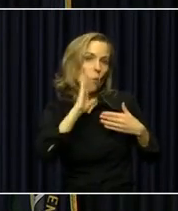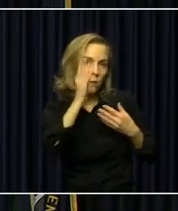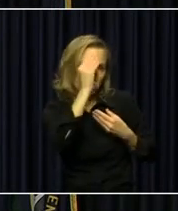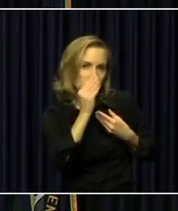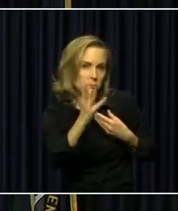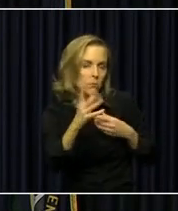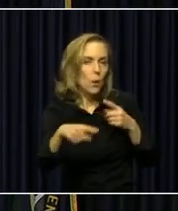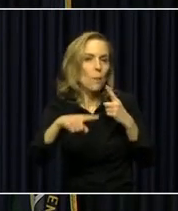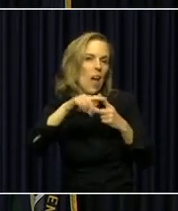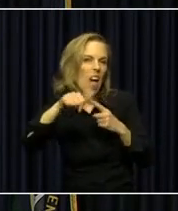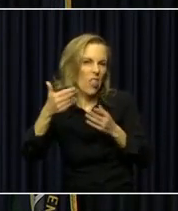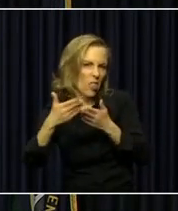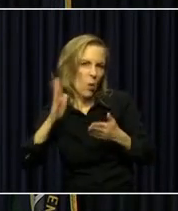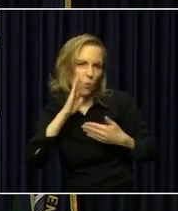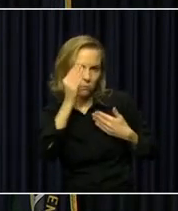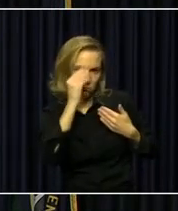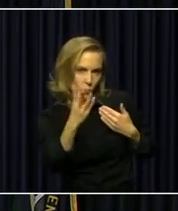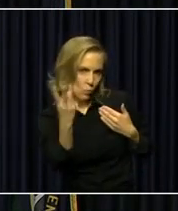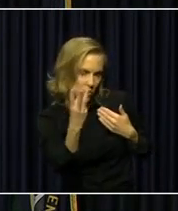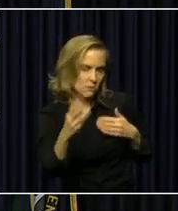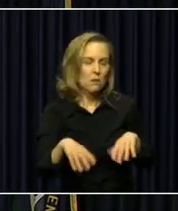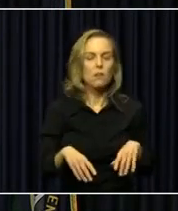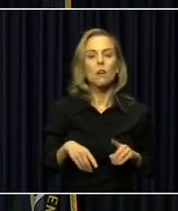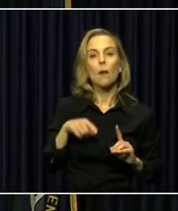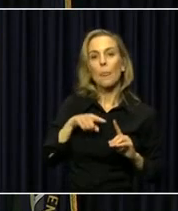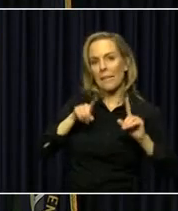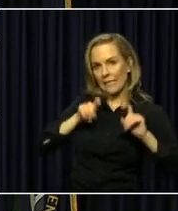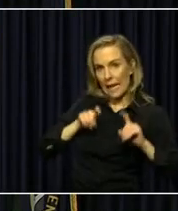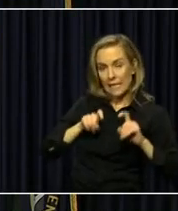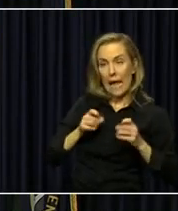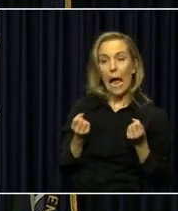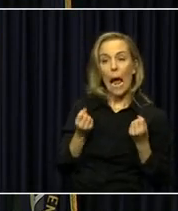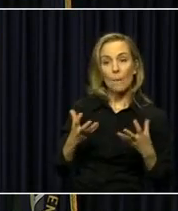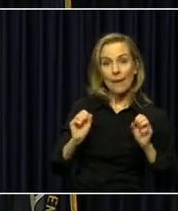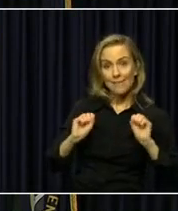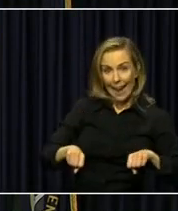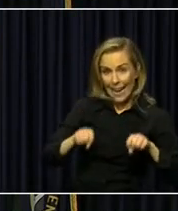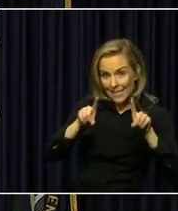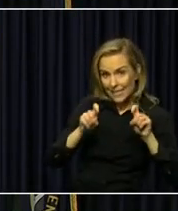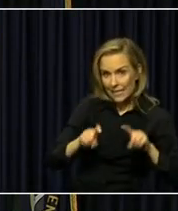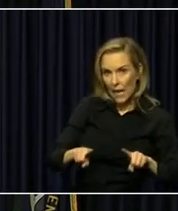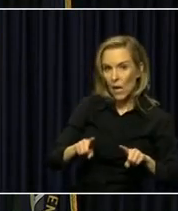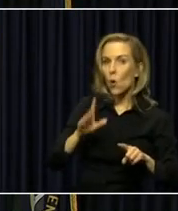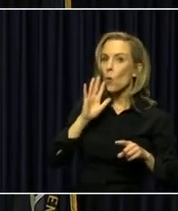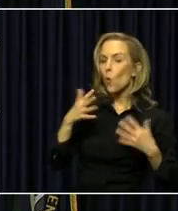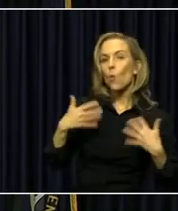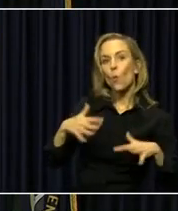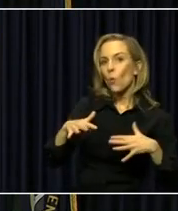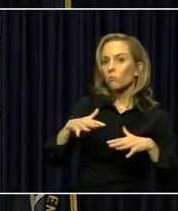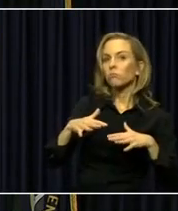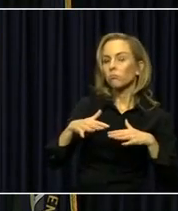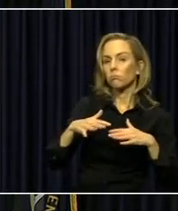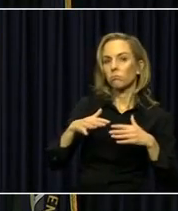SAME. WHAT WE NEED TO SEE ARE DECREASING NUMBER OF CASES. IN OTHER WORDS, THAT WE'RE